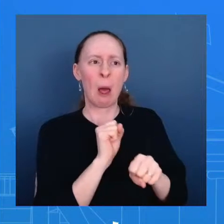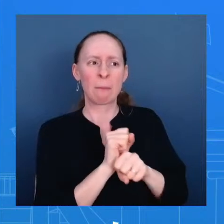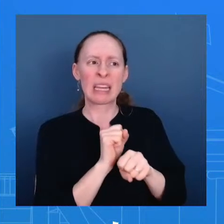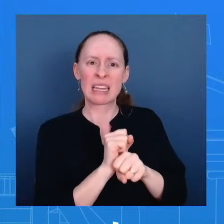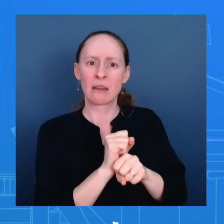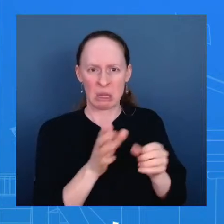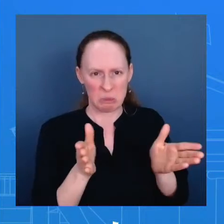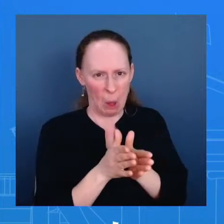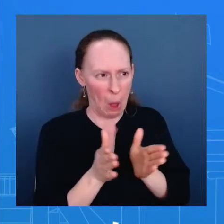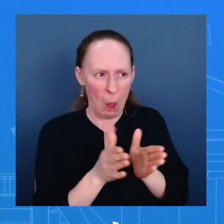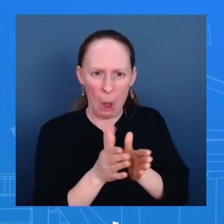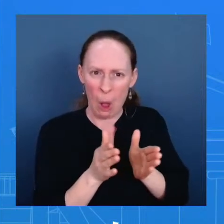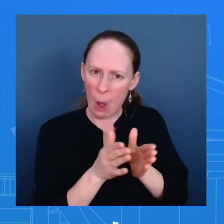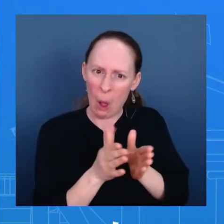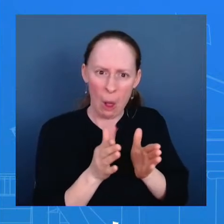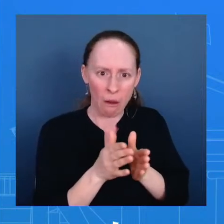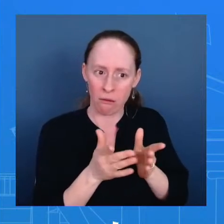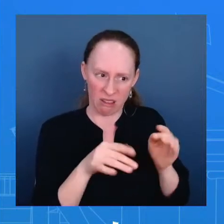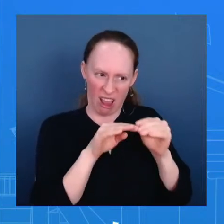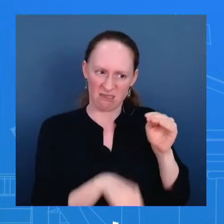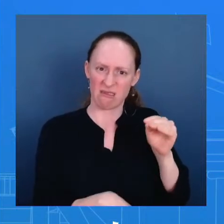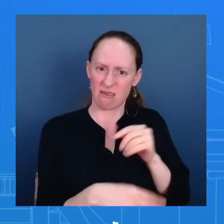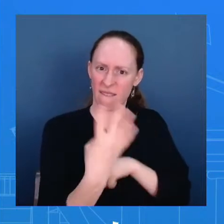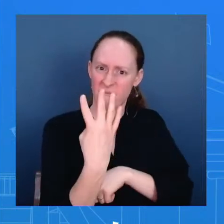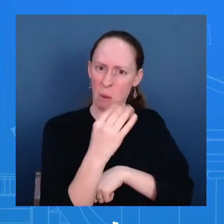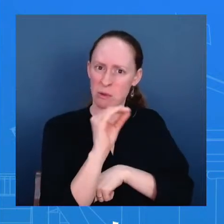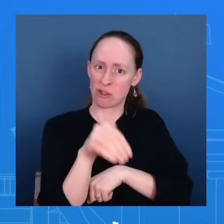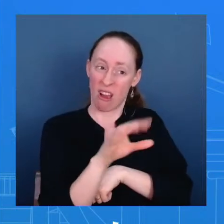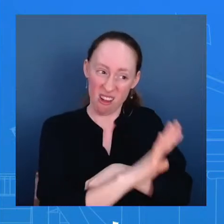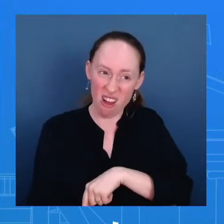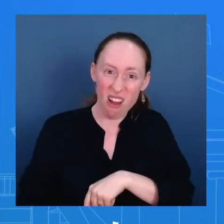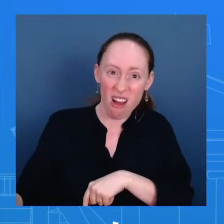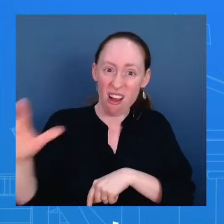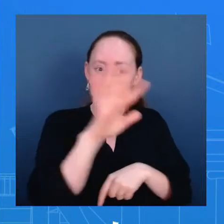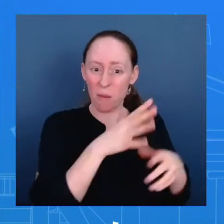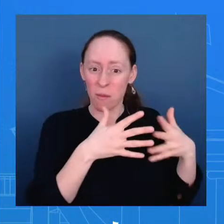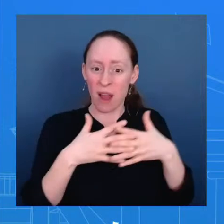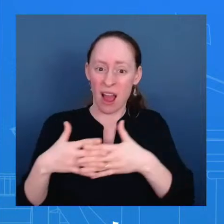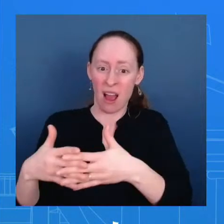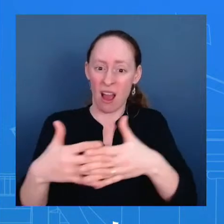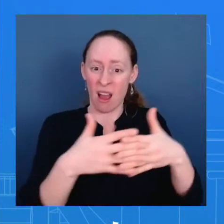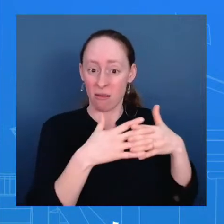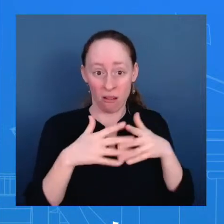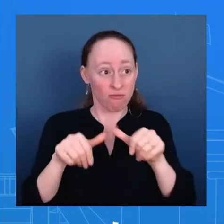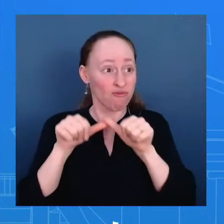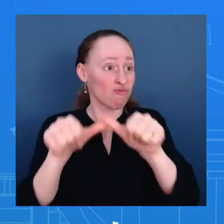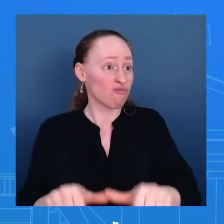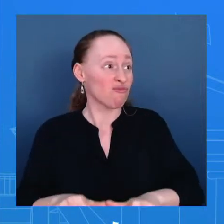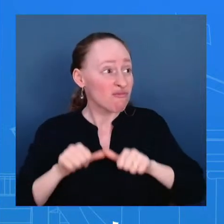for the entire nation for 27 months running. I'm very happy to be here with you.